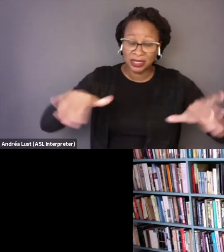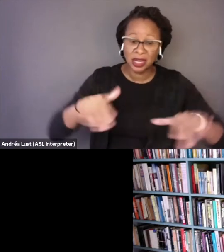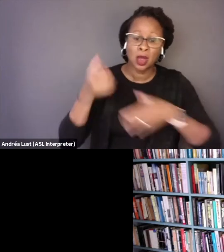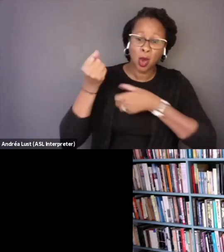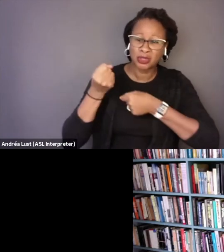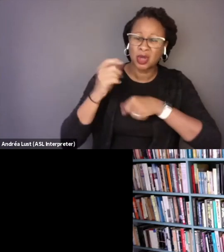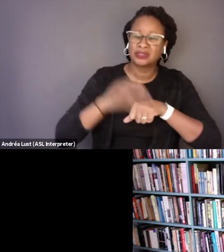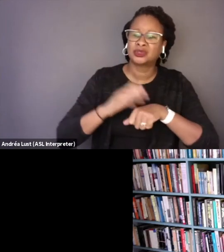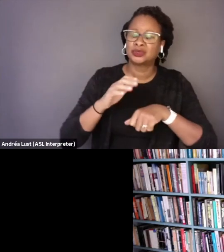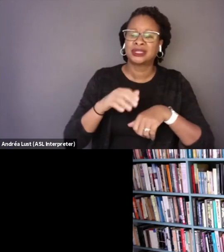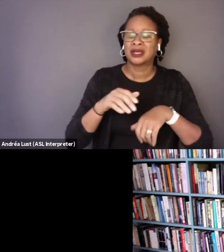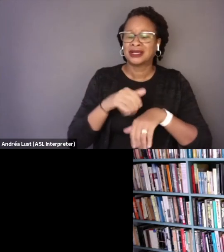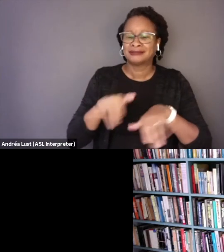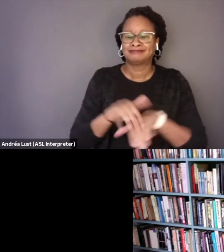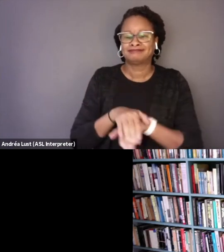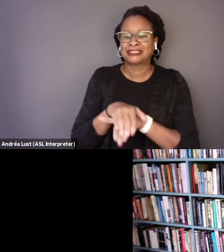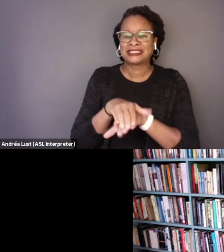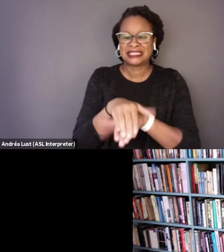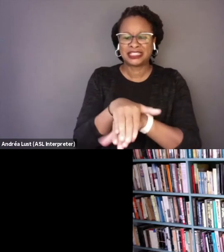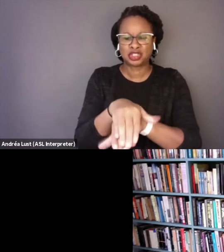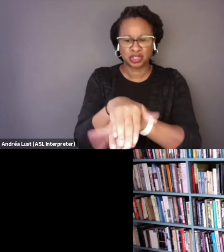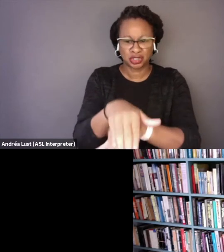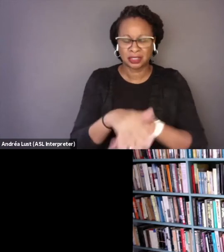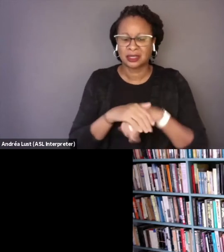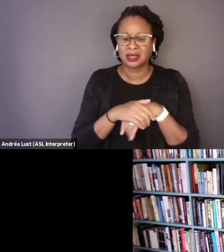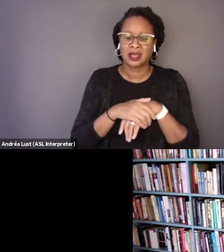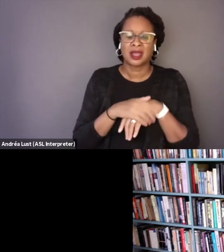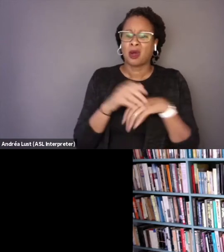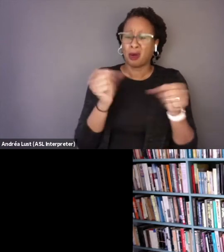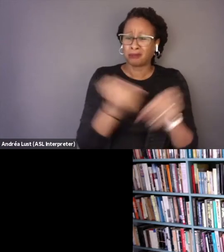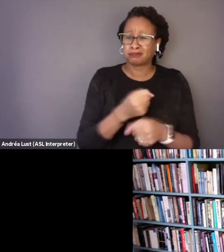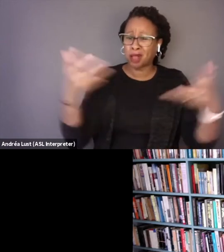or blowing up- using TNT to blow up areas undersea